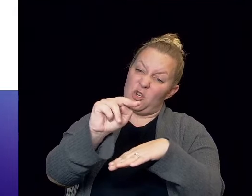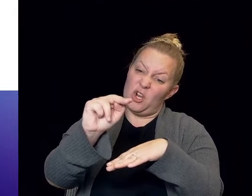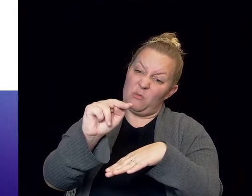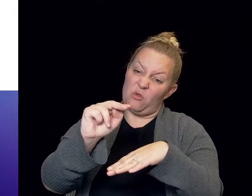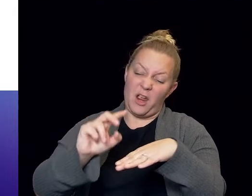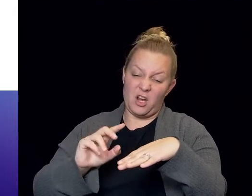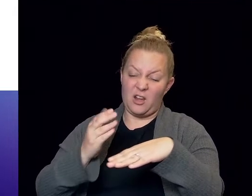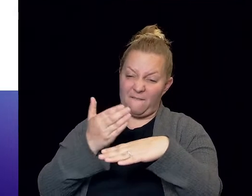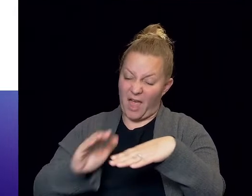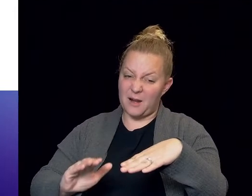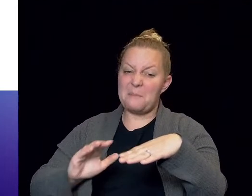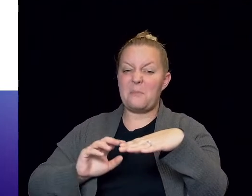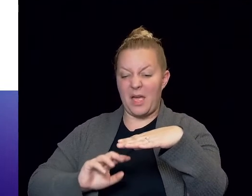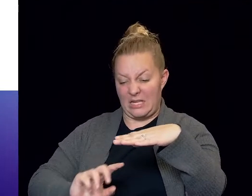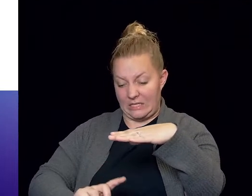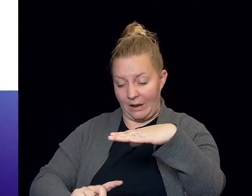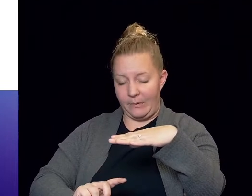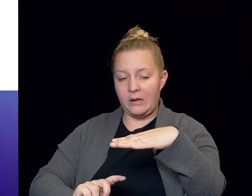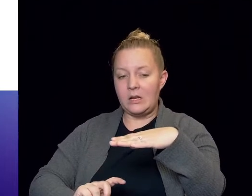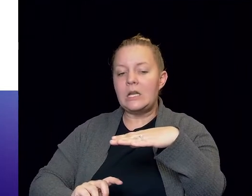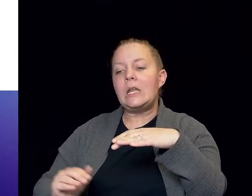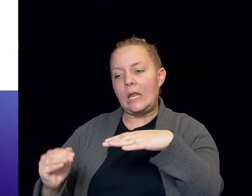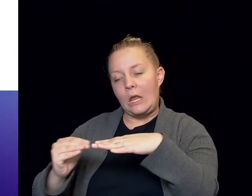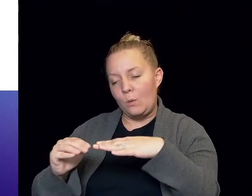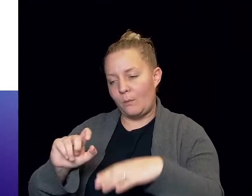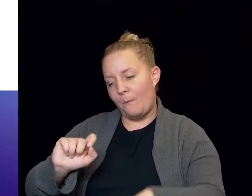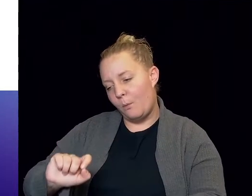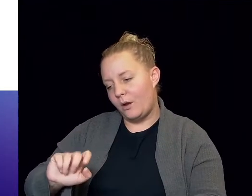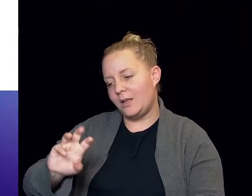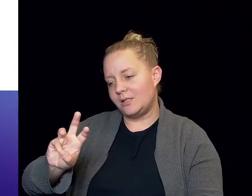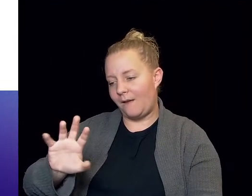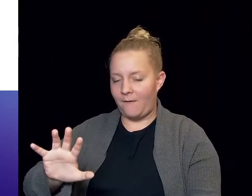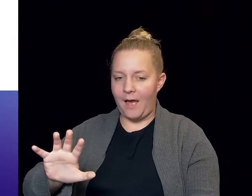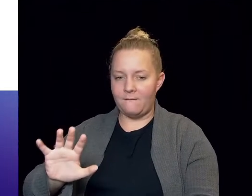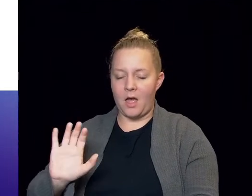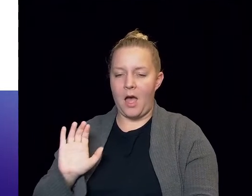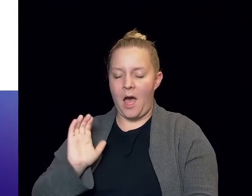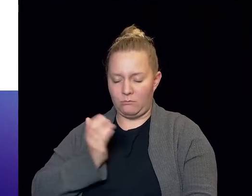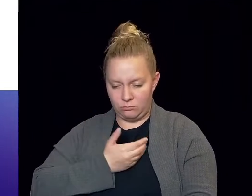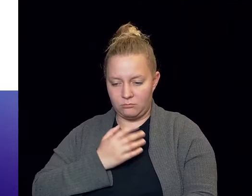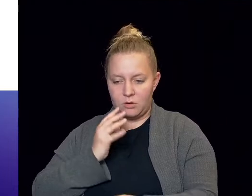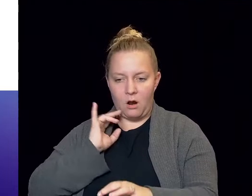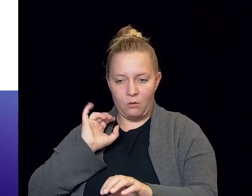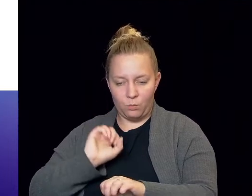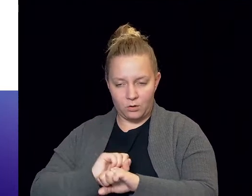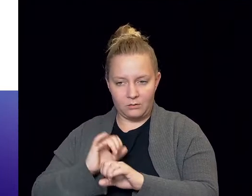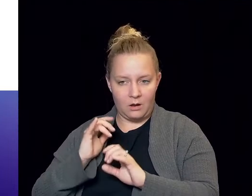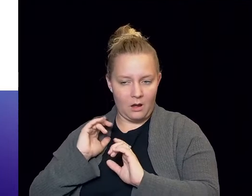you would get .65. And then, on all of our homework assignments until up until now, you take